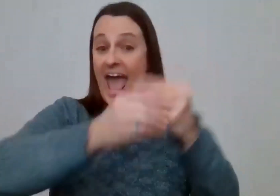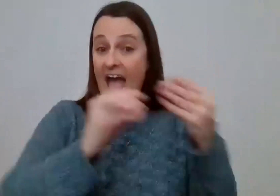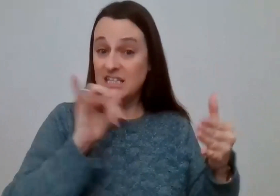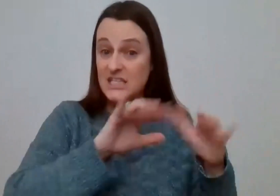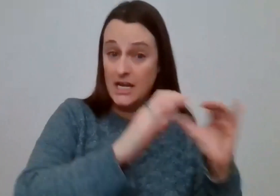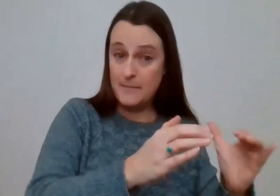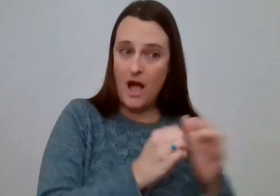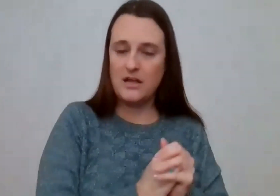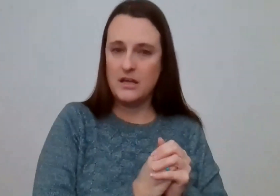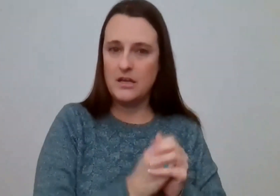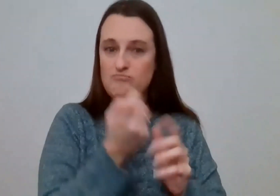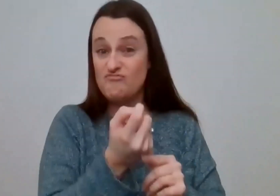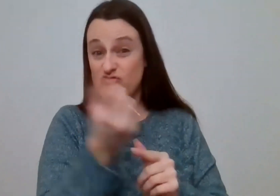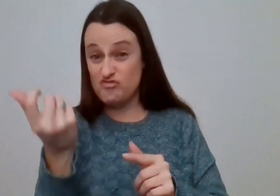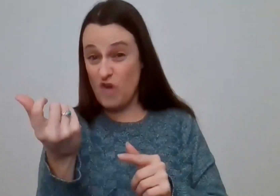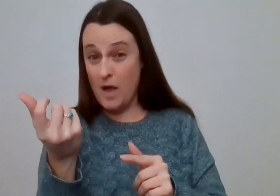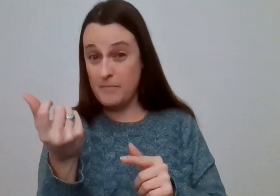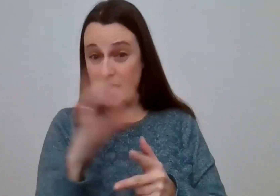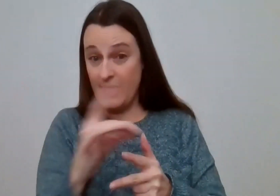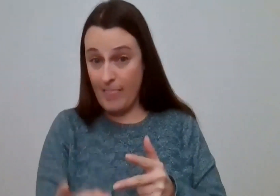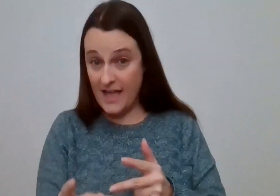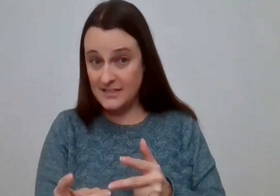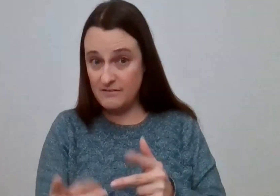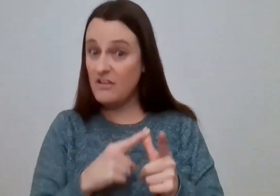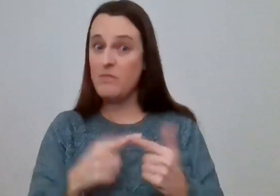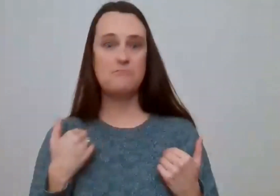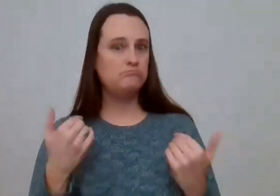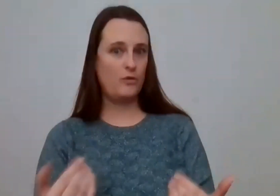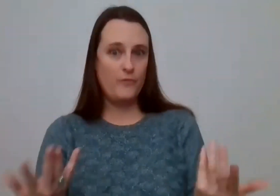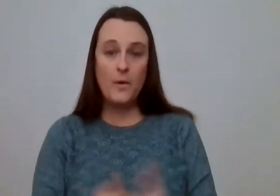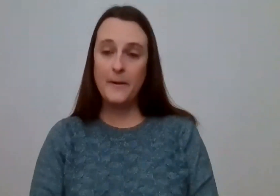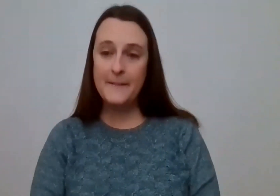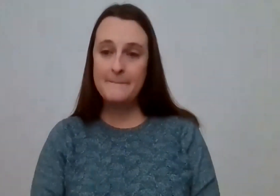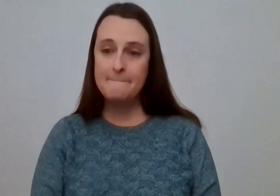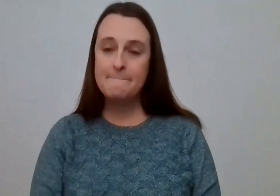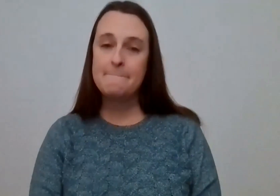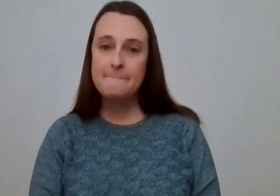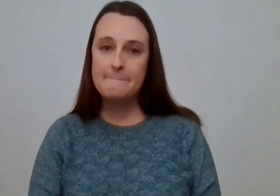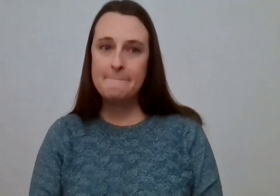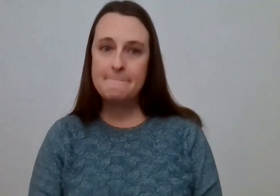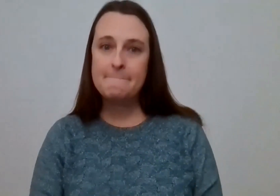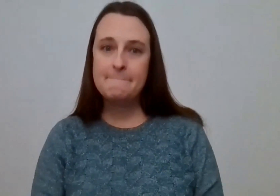the elective that the family chose and then we move forward similarly we'll have students seniors